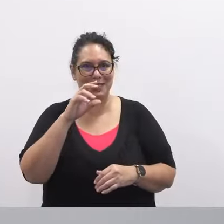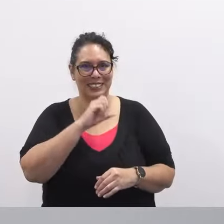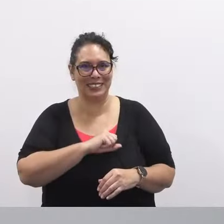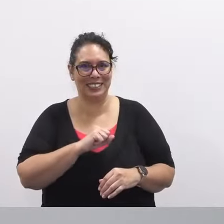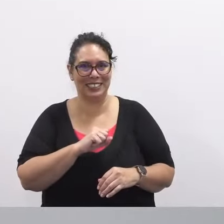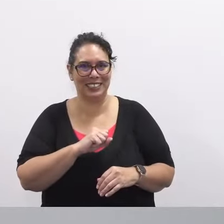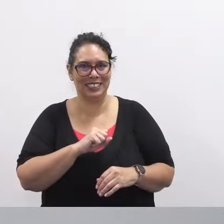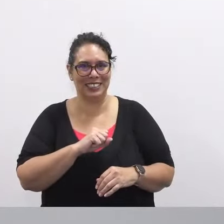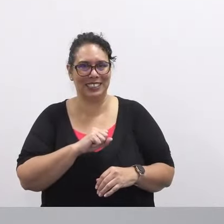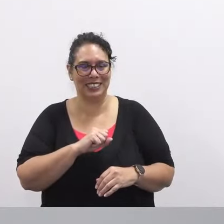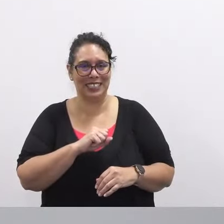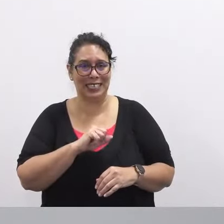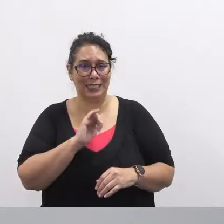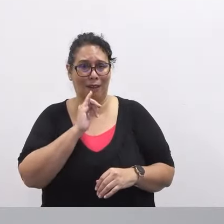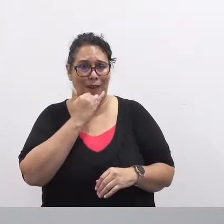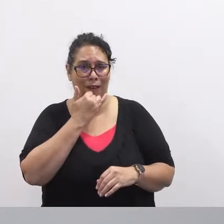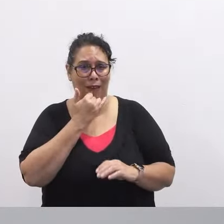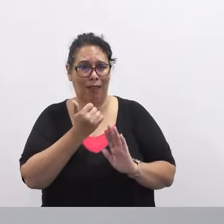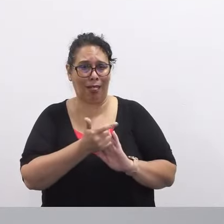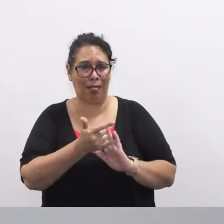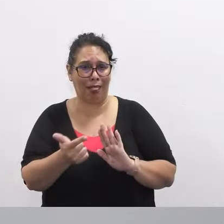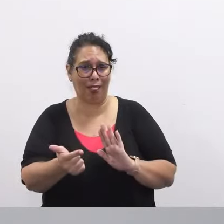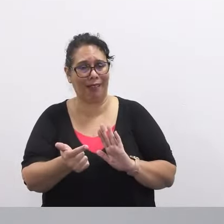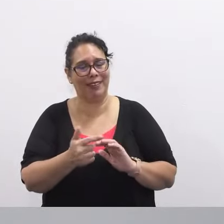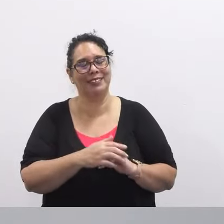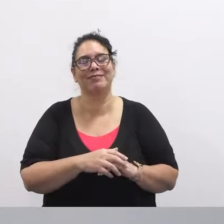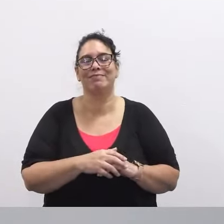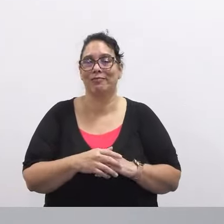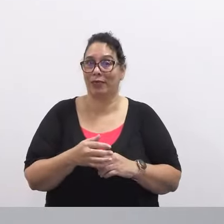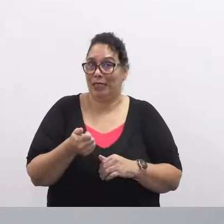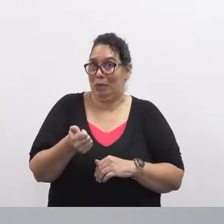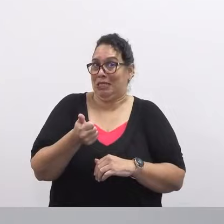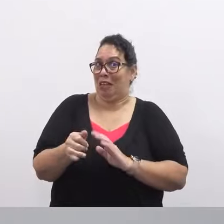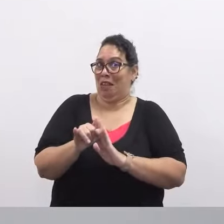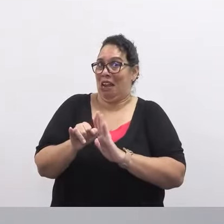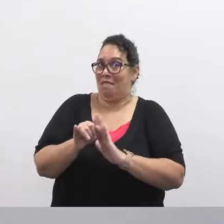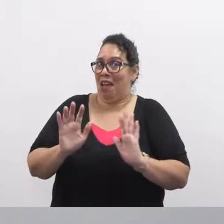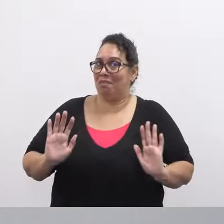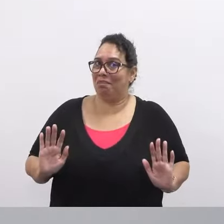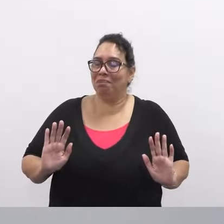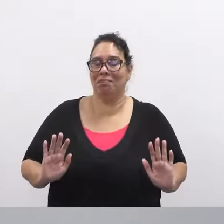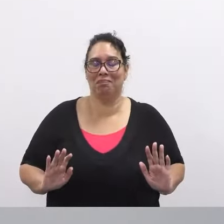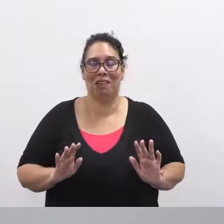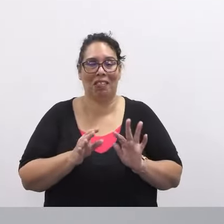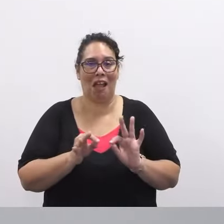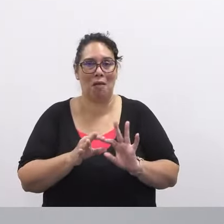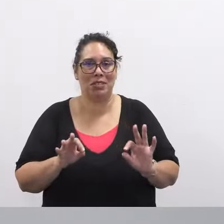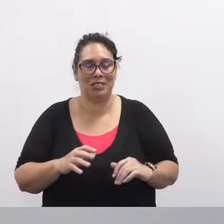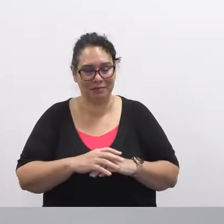Is it a misdemeanor to give that away? No. - I don't know. They identified themselves in the comments. And I'll just say,